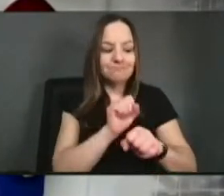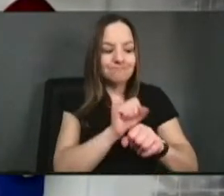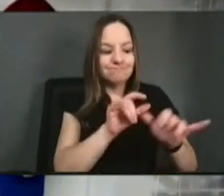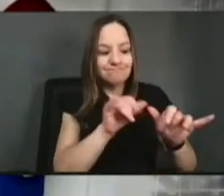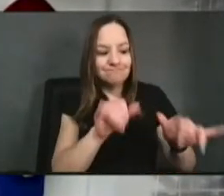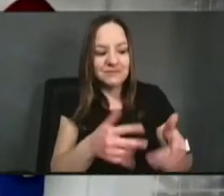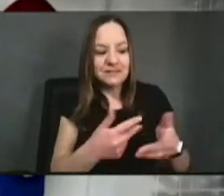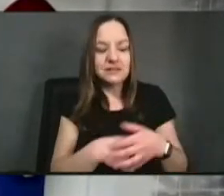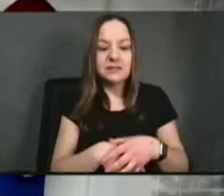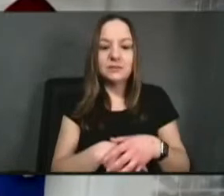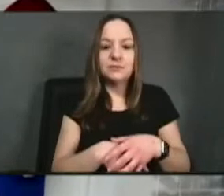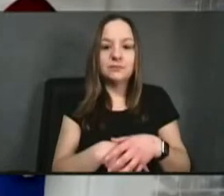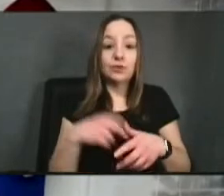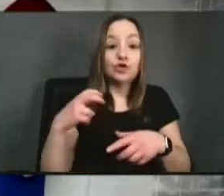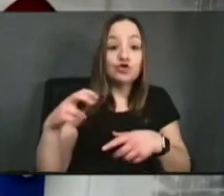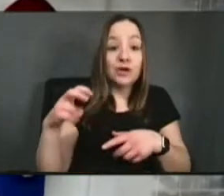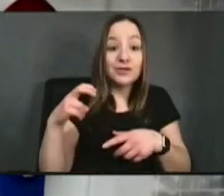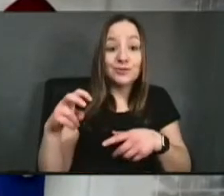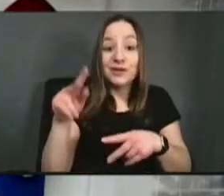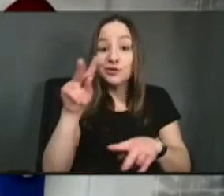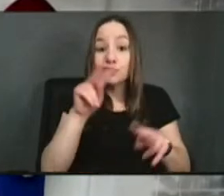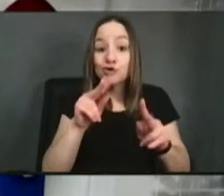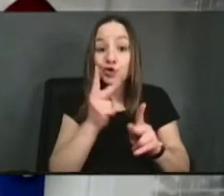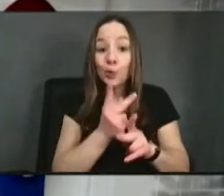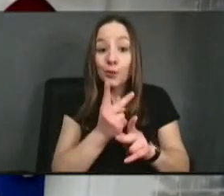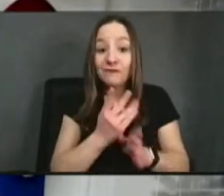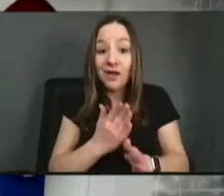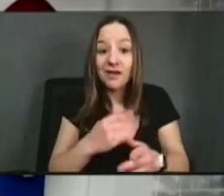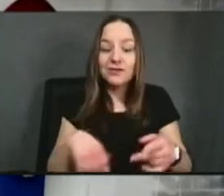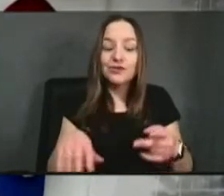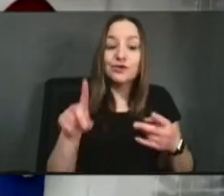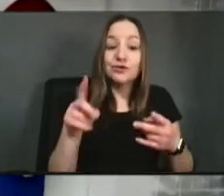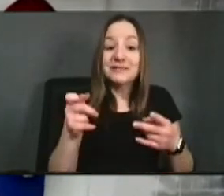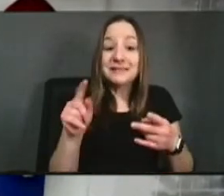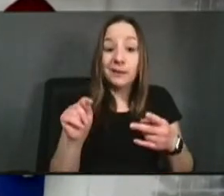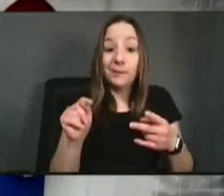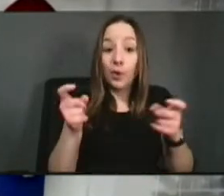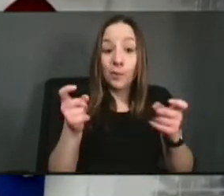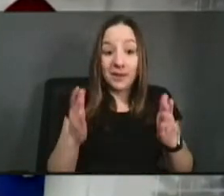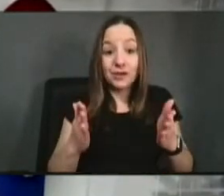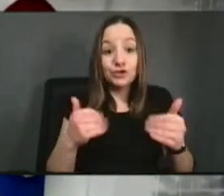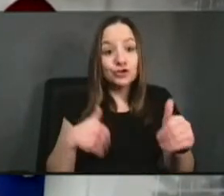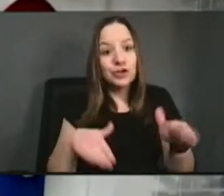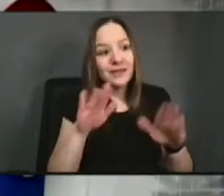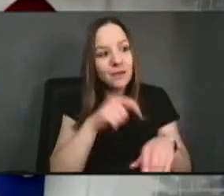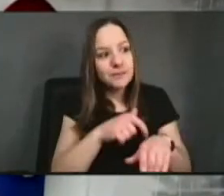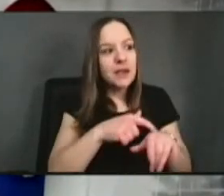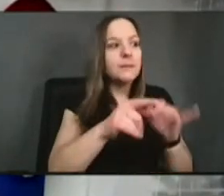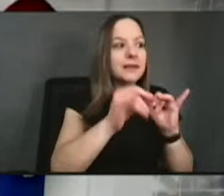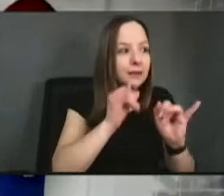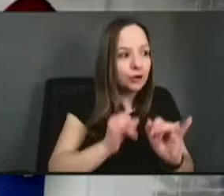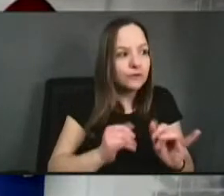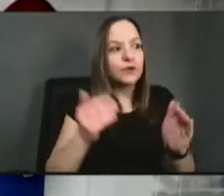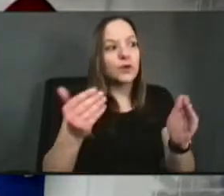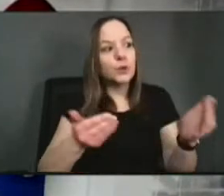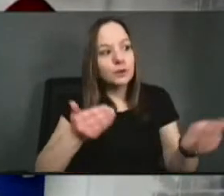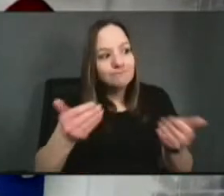our own ranks of in our transportation supervisors interviewing in the depot